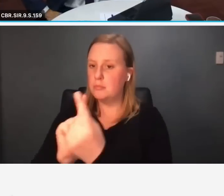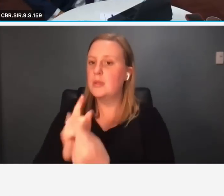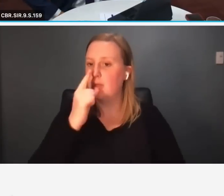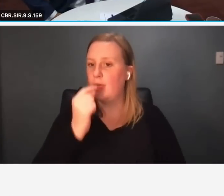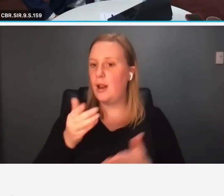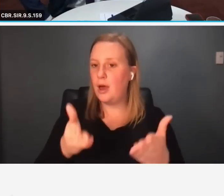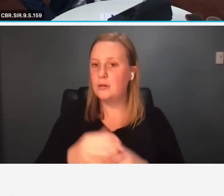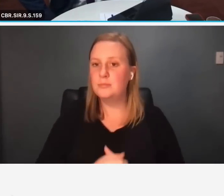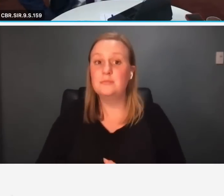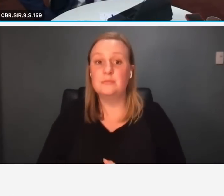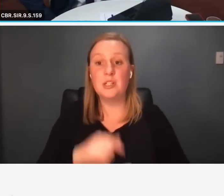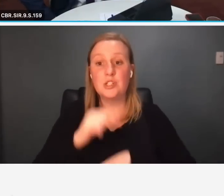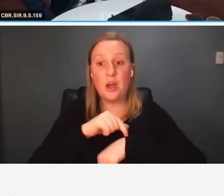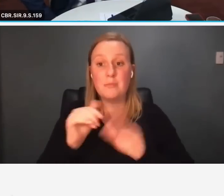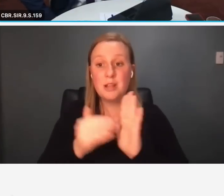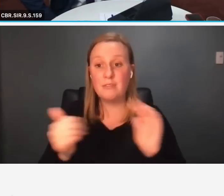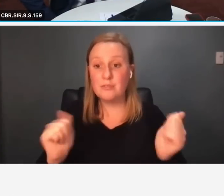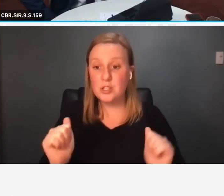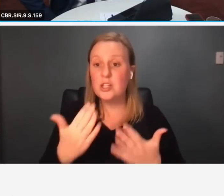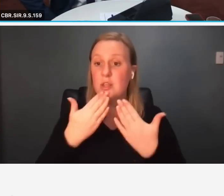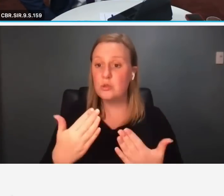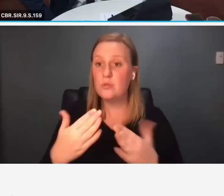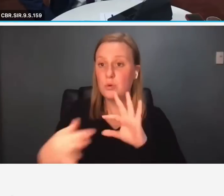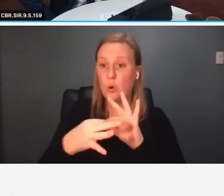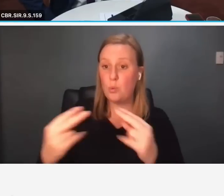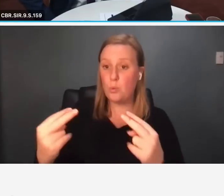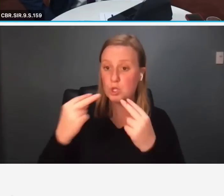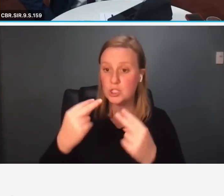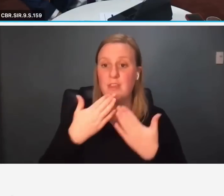Thank you all again for attending this session. Thank you for the questions.